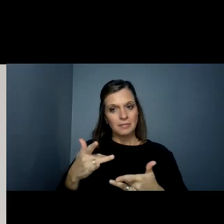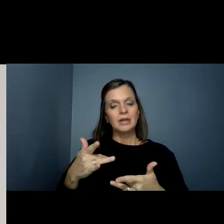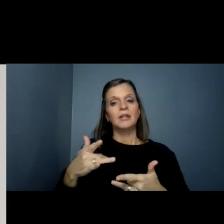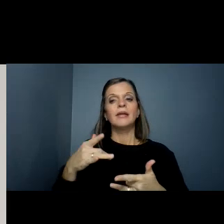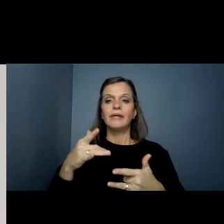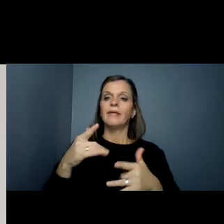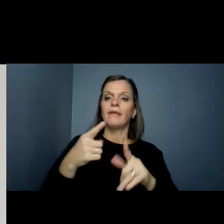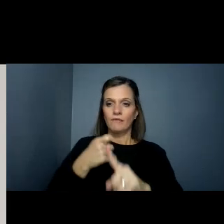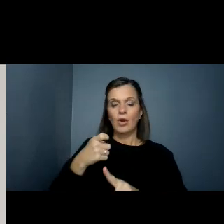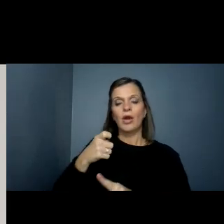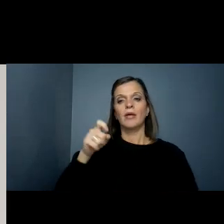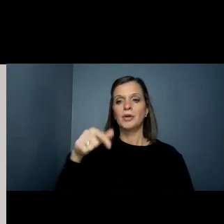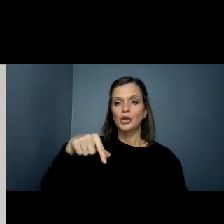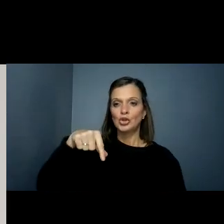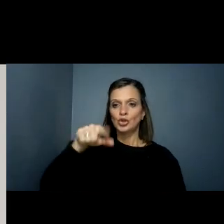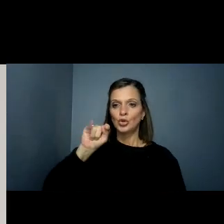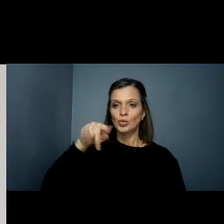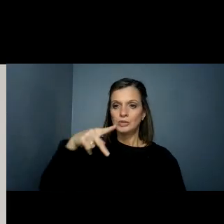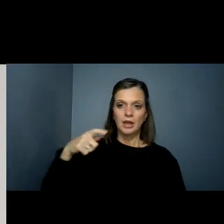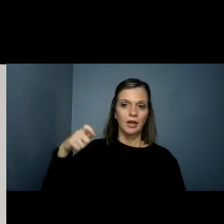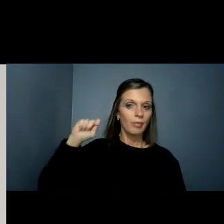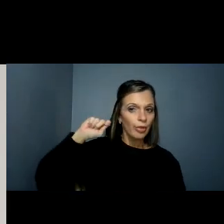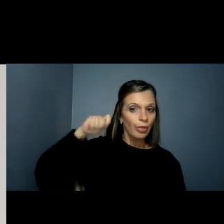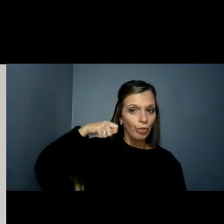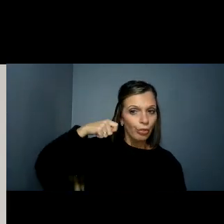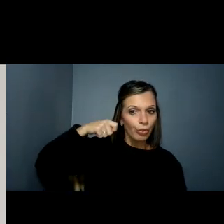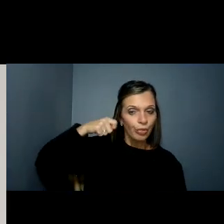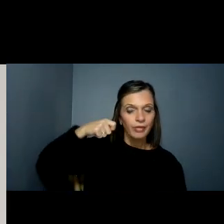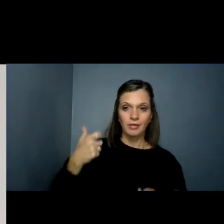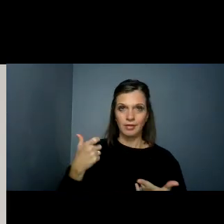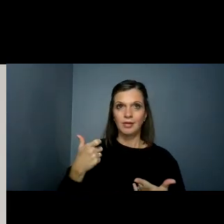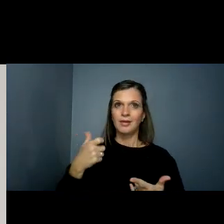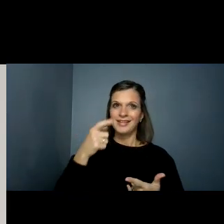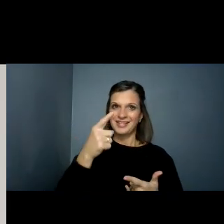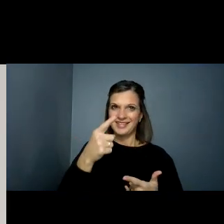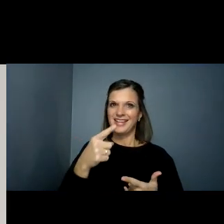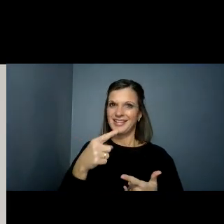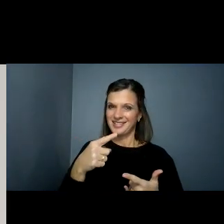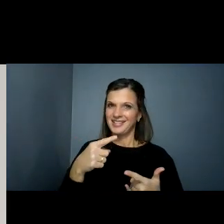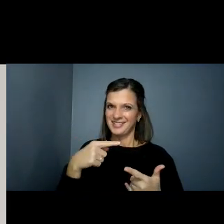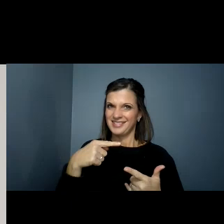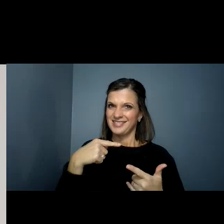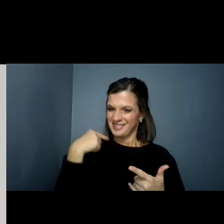and all they do is give it a concave look where it makes it almost impossible to get out the.